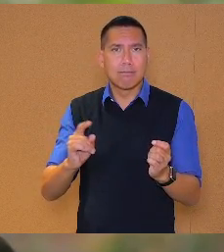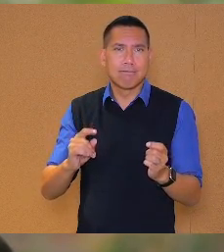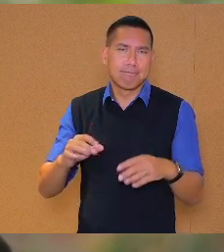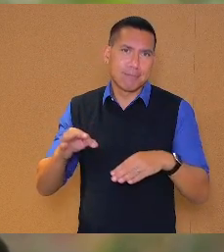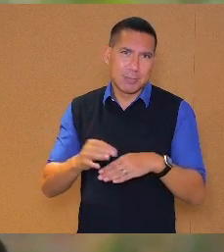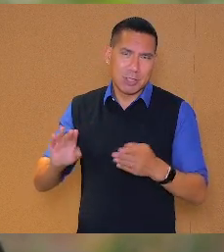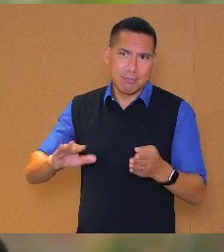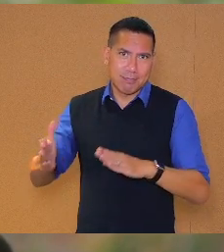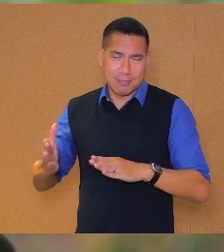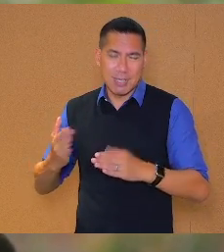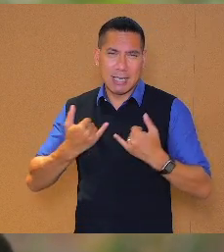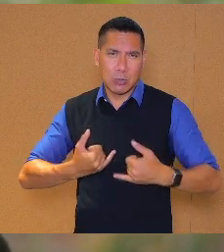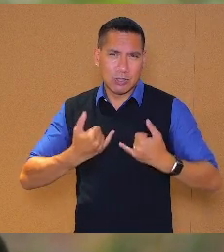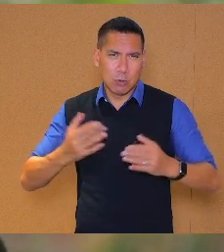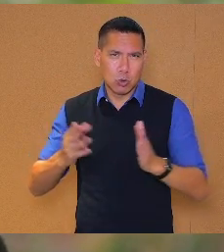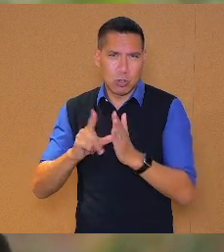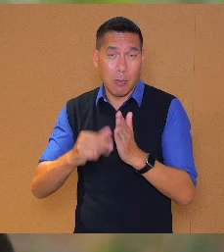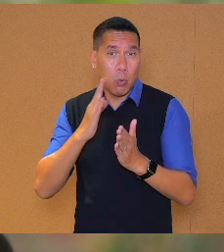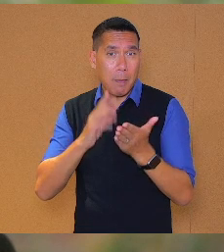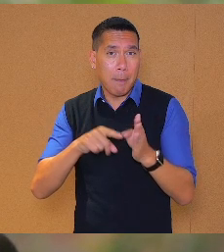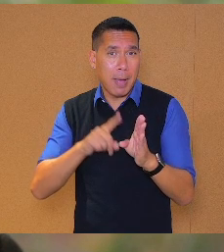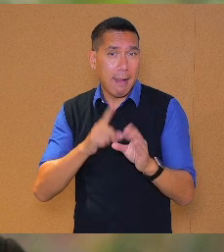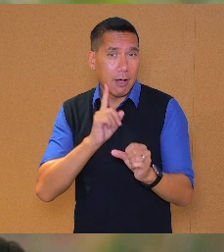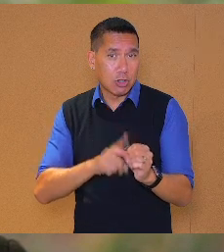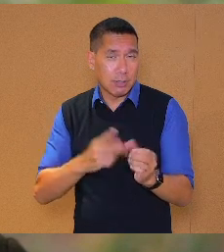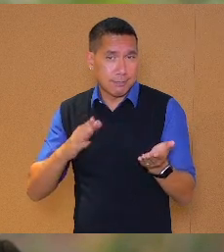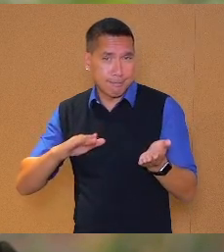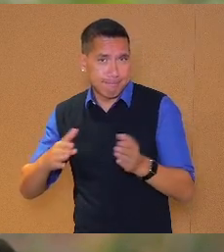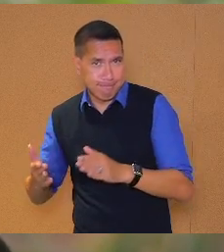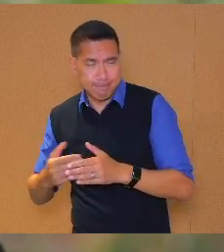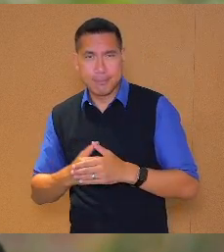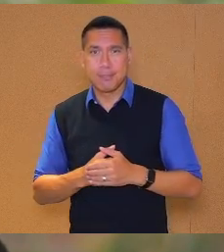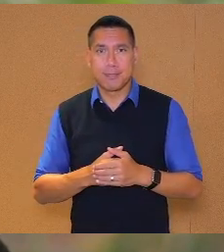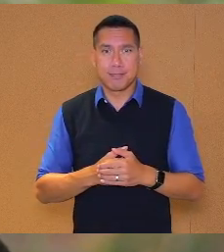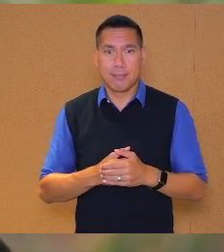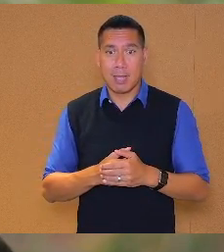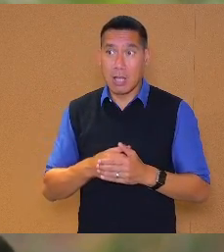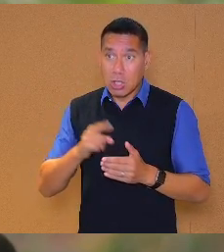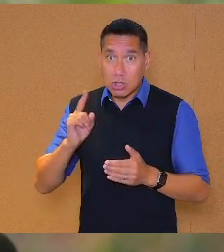Stephen who passed away after a short illness in May last year. As the longest-serving VicHealth board member at his